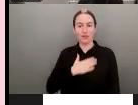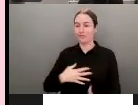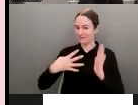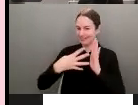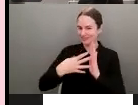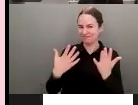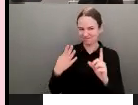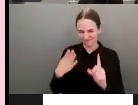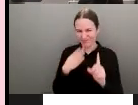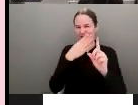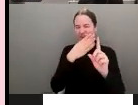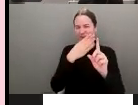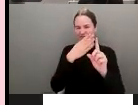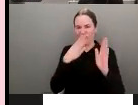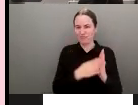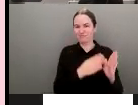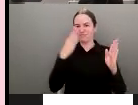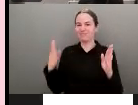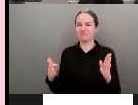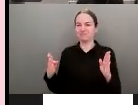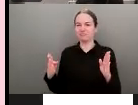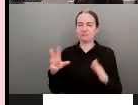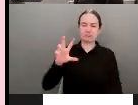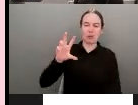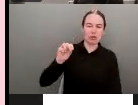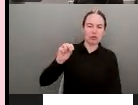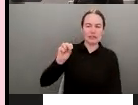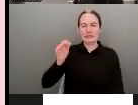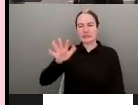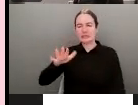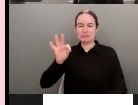the next 30-ish minutes.